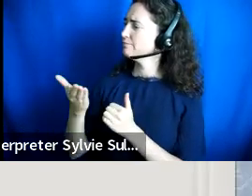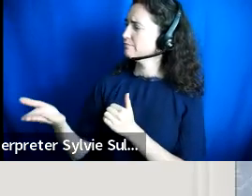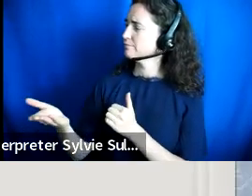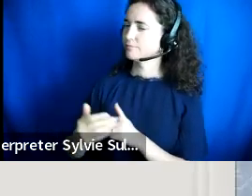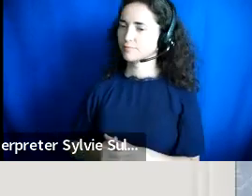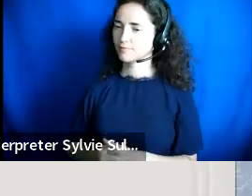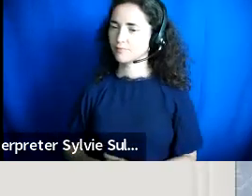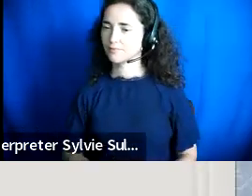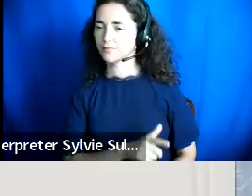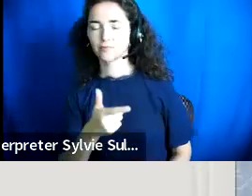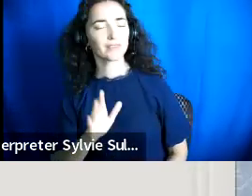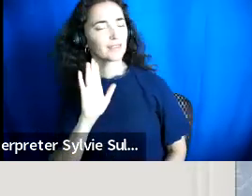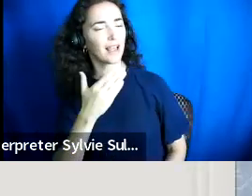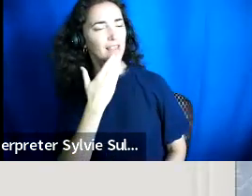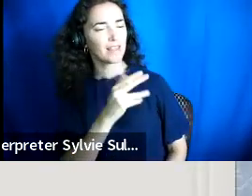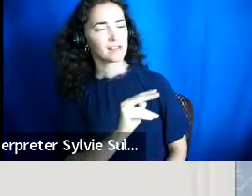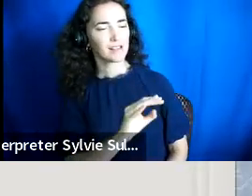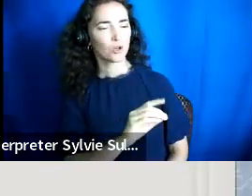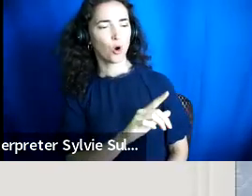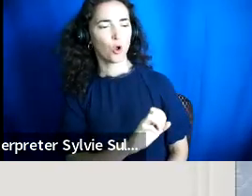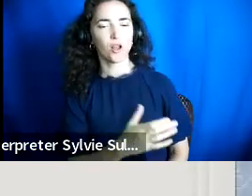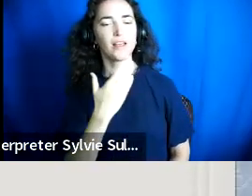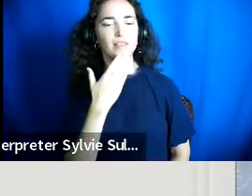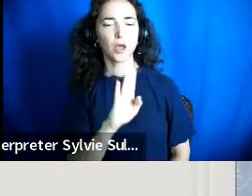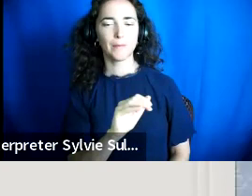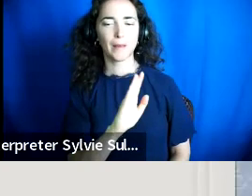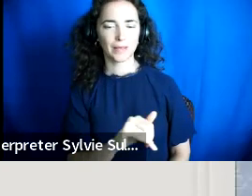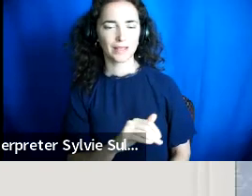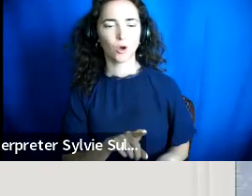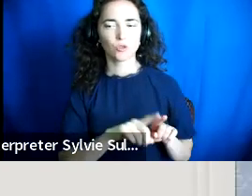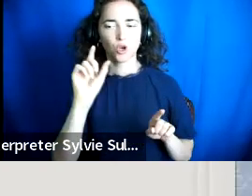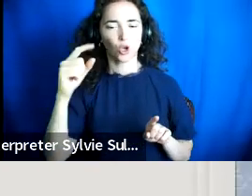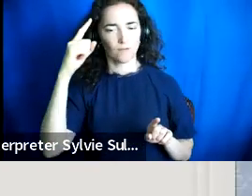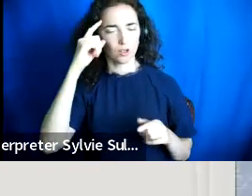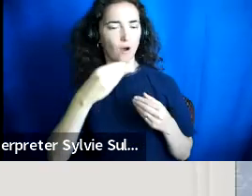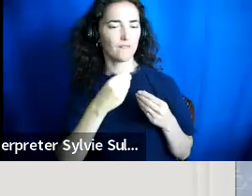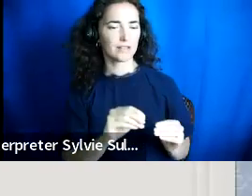Thank you, Nicole. thank you vanby in the Governor's office again for having us